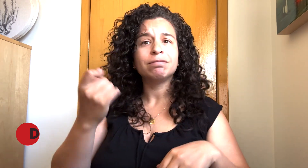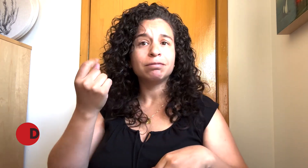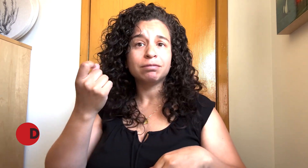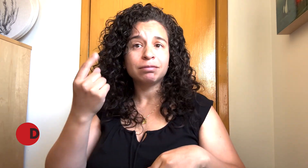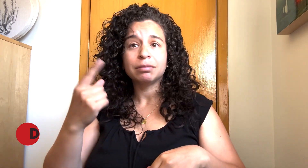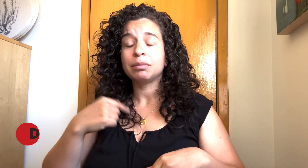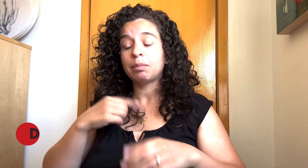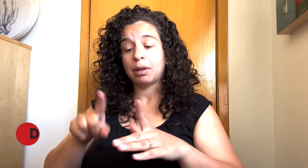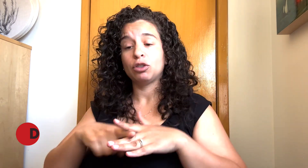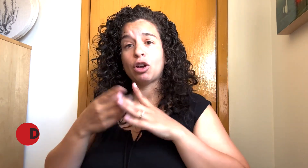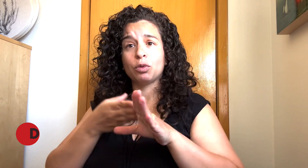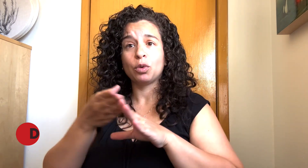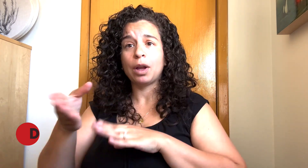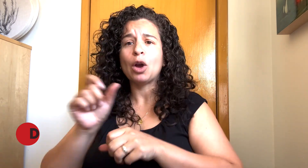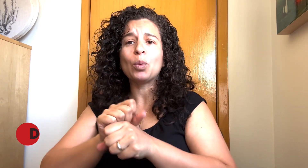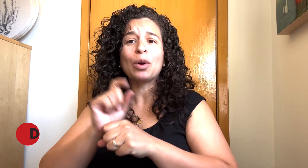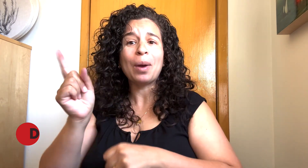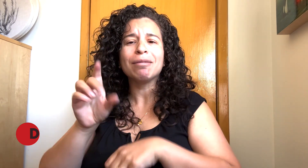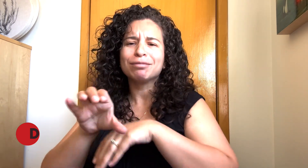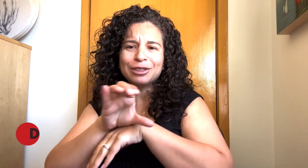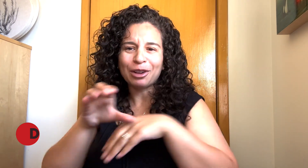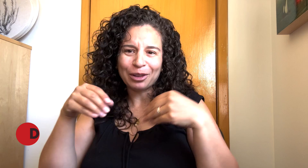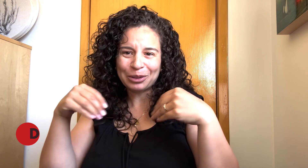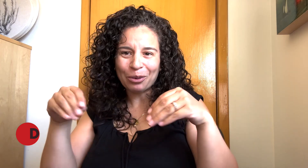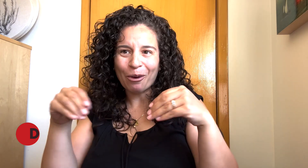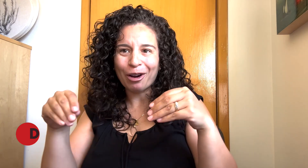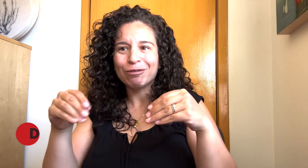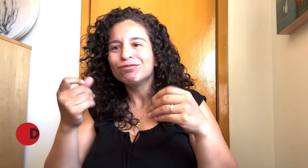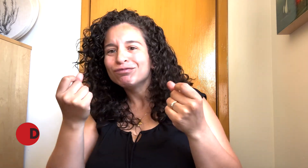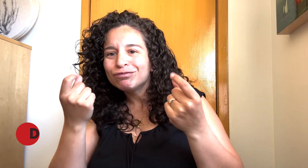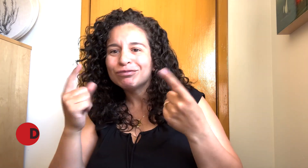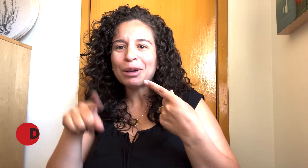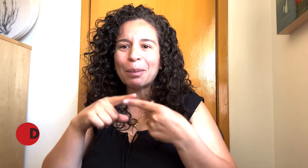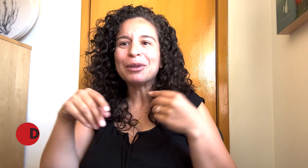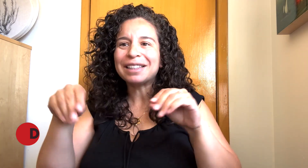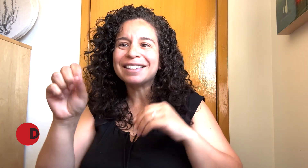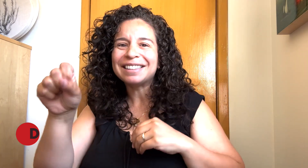in a chocolate shop which yes it involves sales but then I became